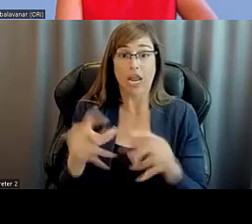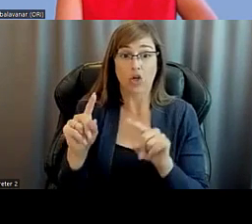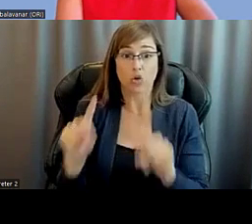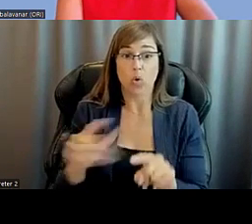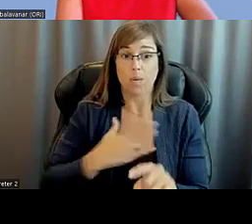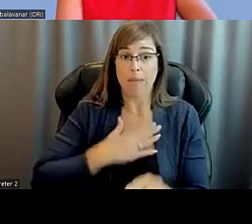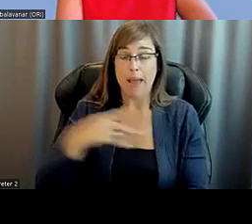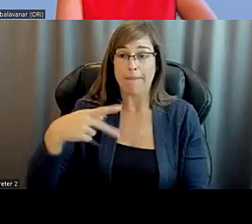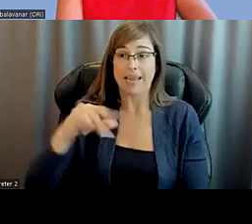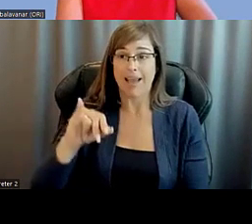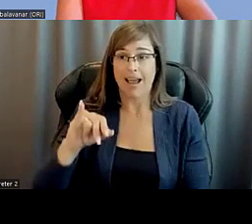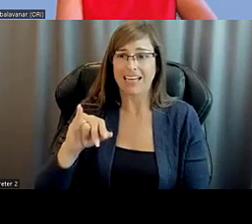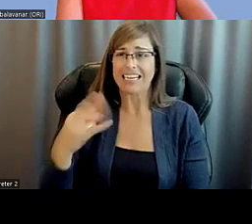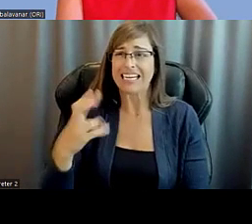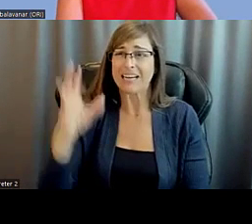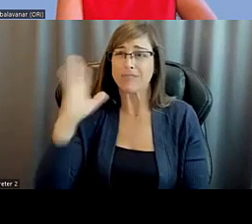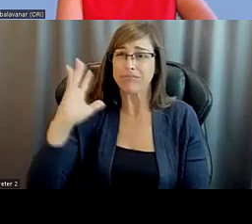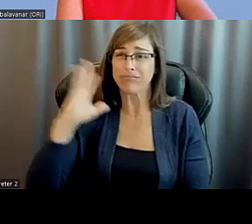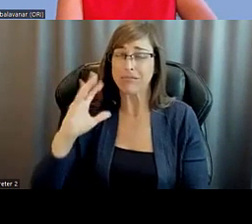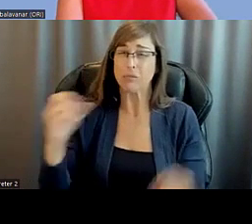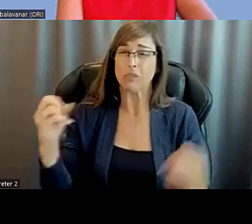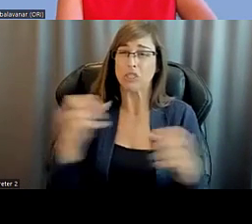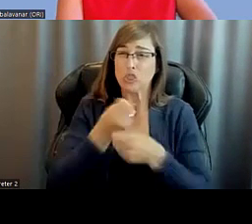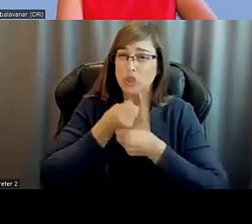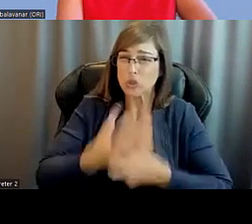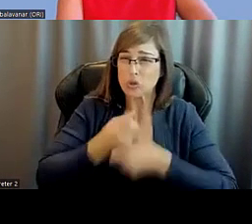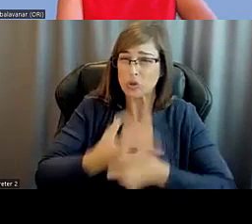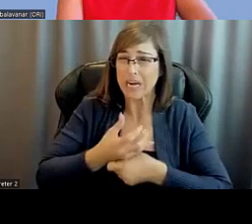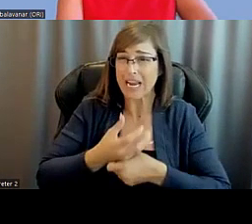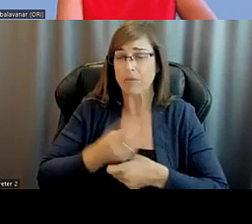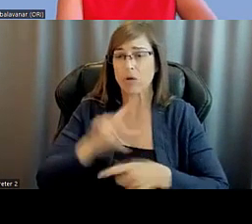He used to scream and yell at me when things did not work as planned."